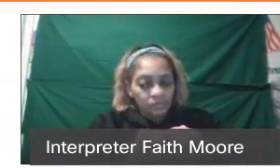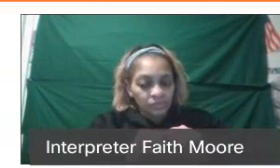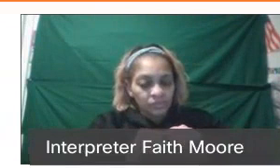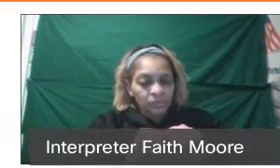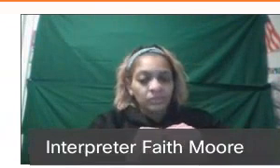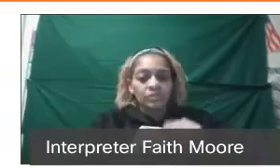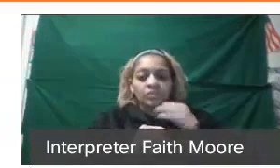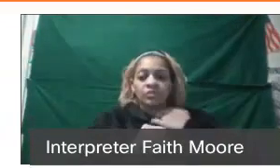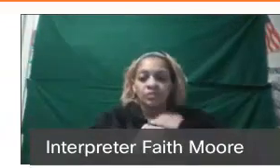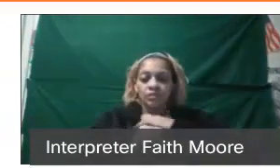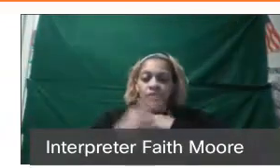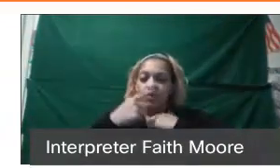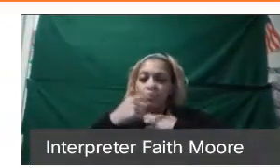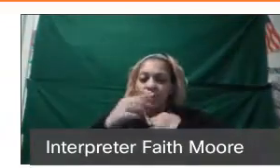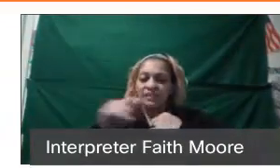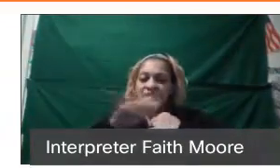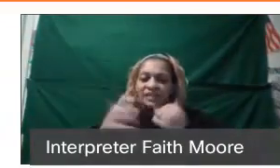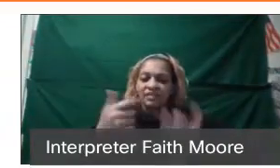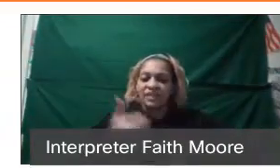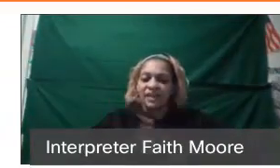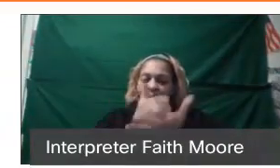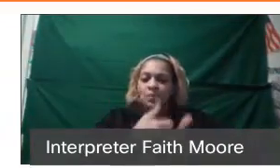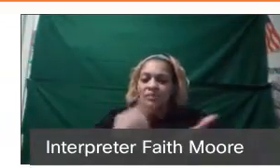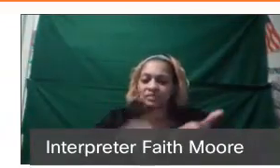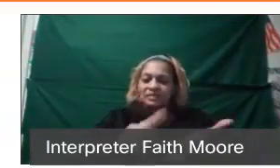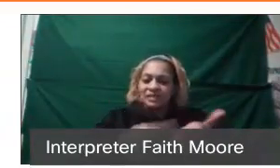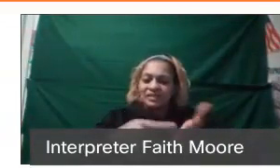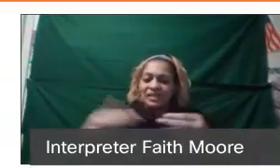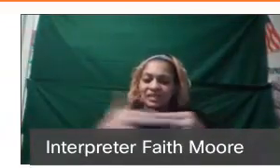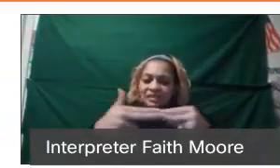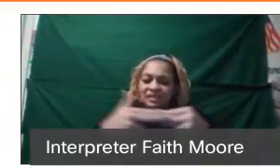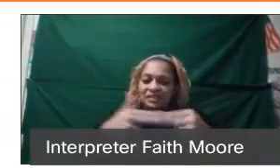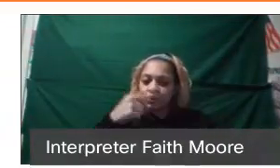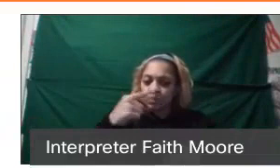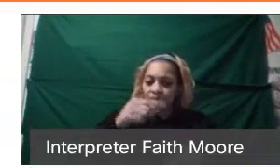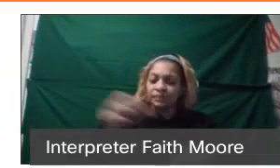Yeah, and the, I might ask Robert chime in as well.